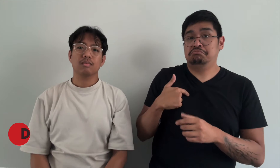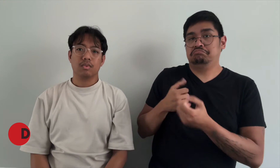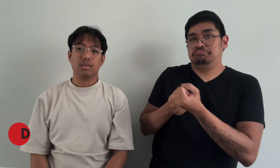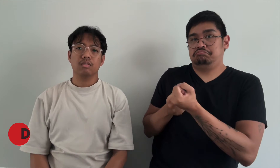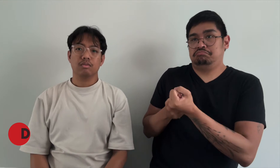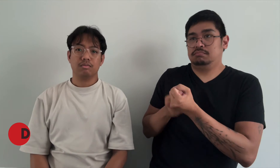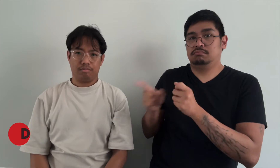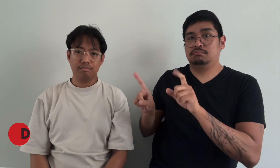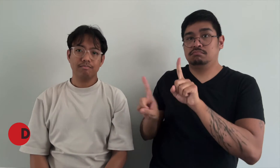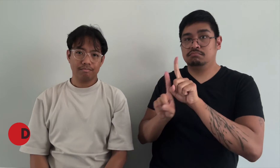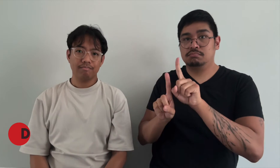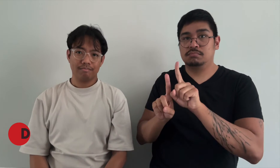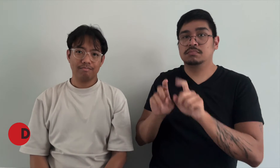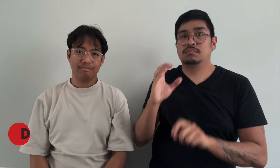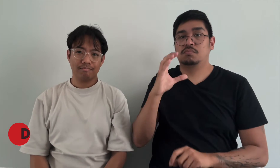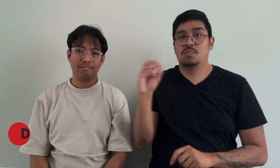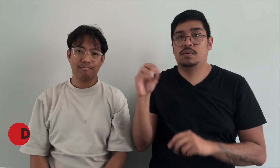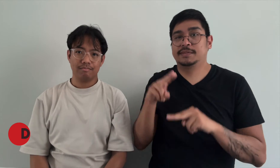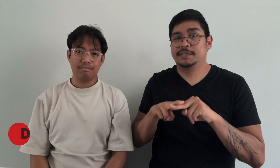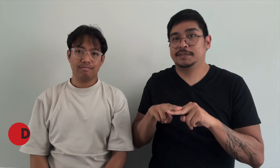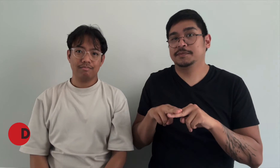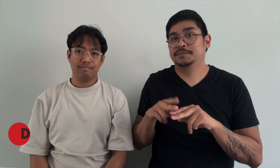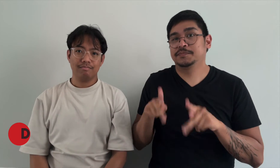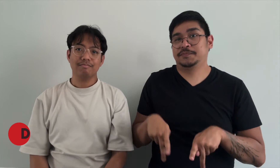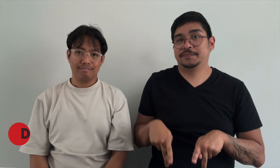I am supporting him as co-chairperson.